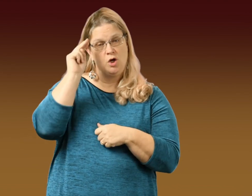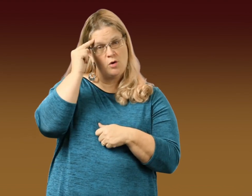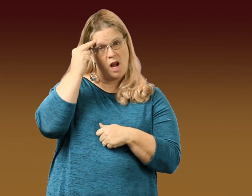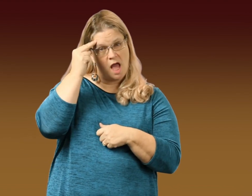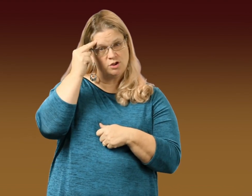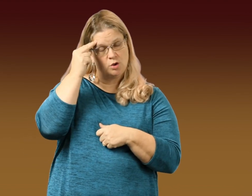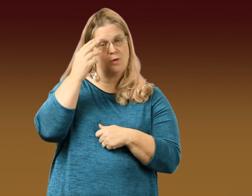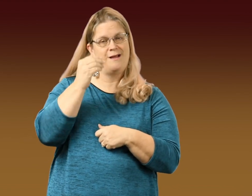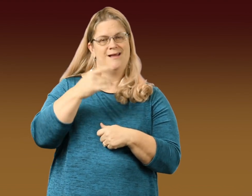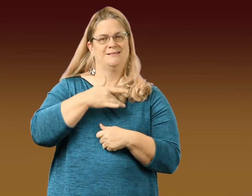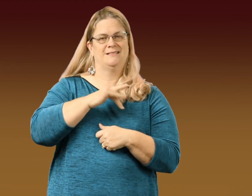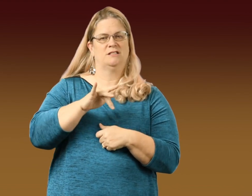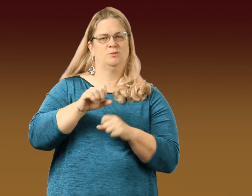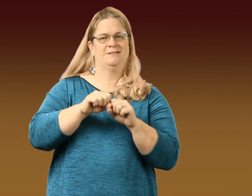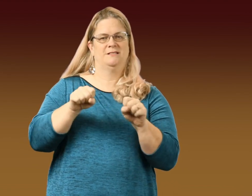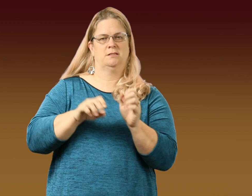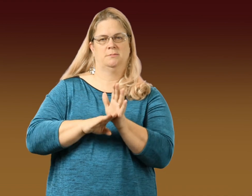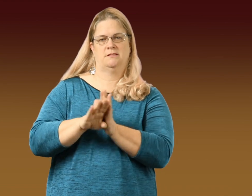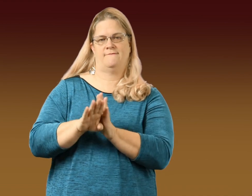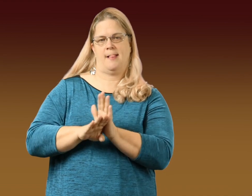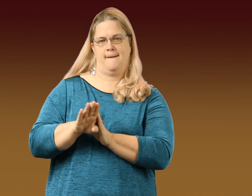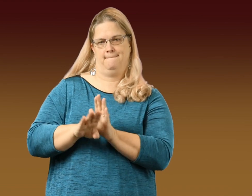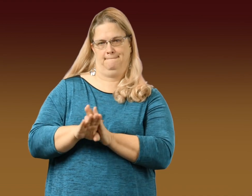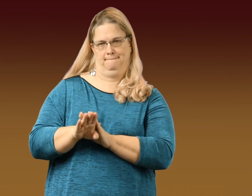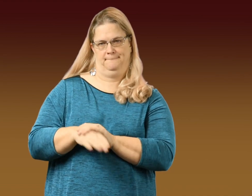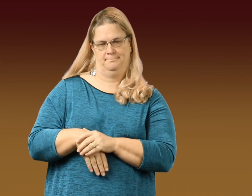in which the neurological and sensory systems develop.